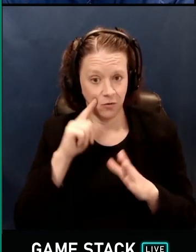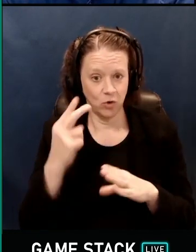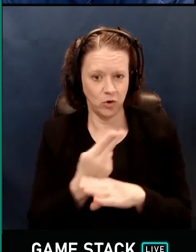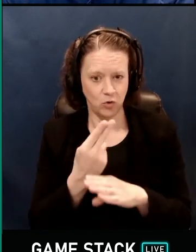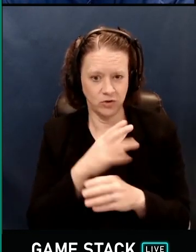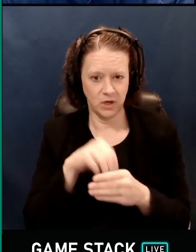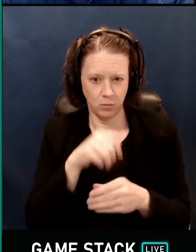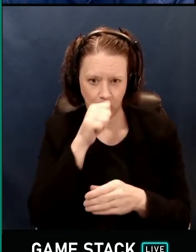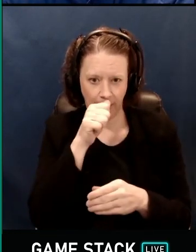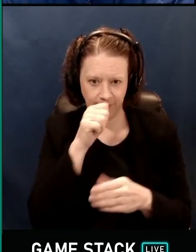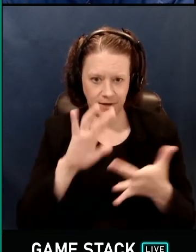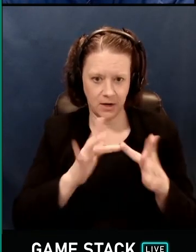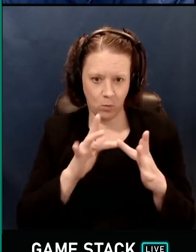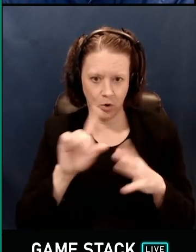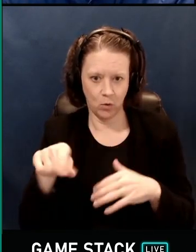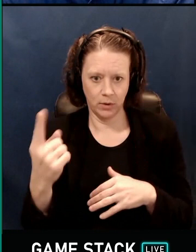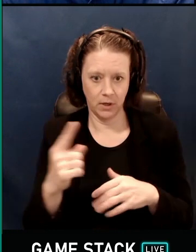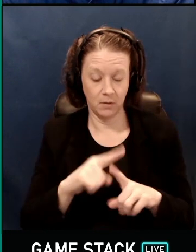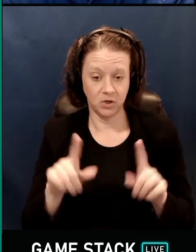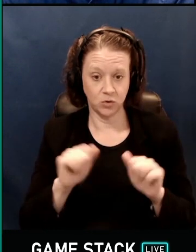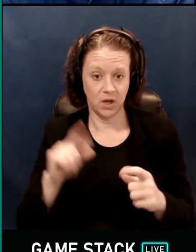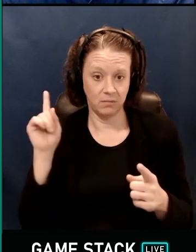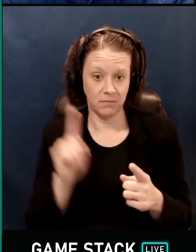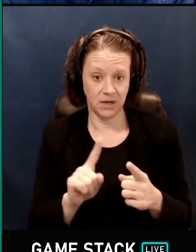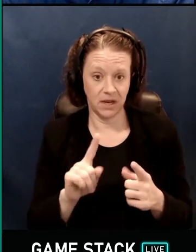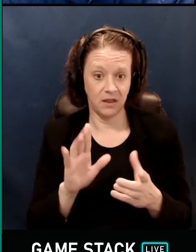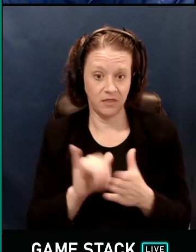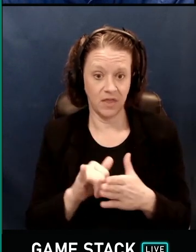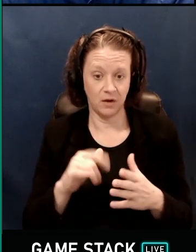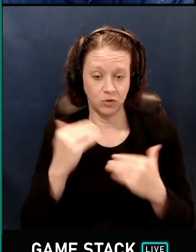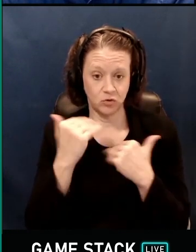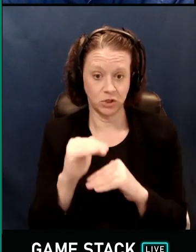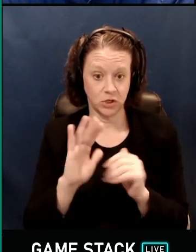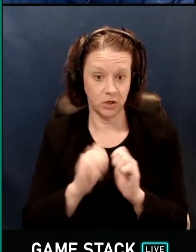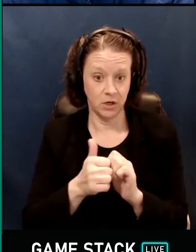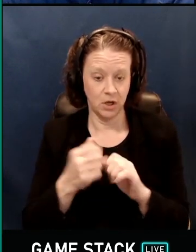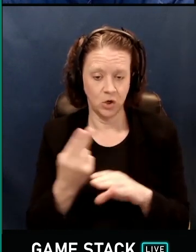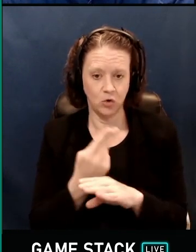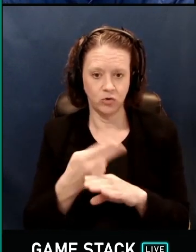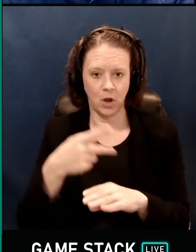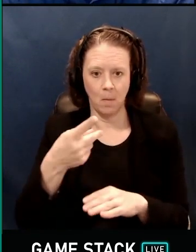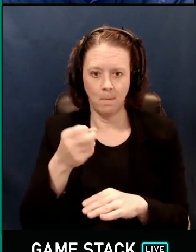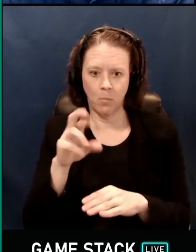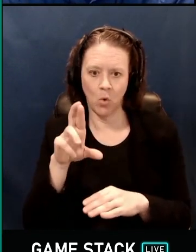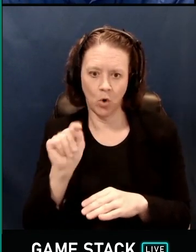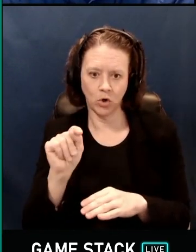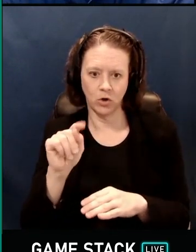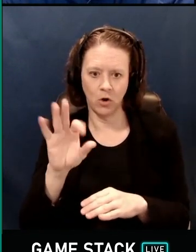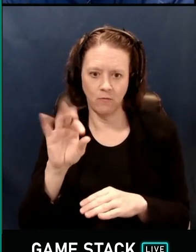But you can mitigate this restriction by using the Port Forwarding feature of OpenSSH.